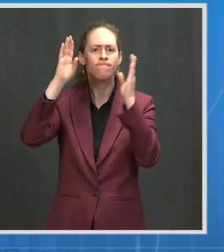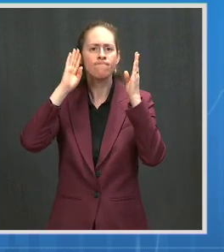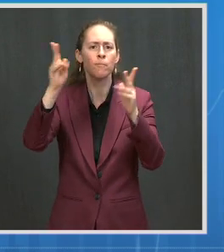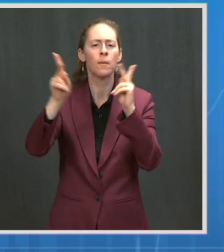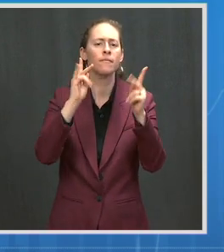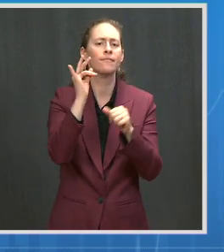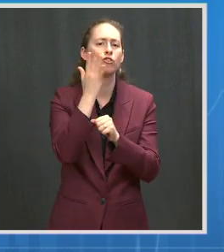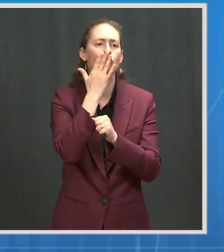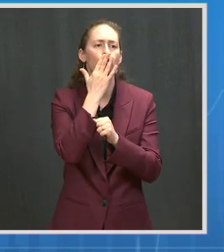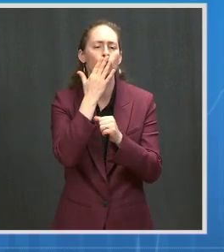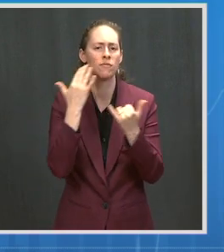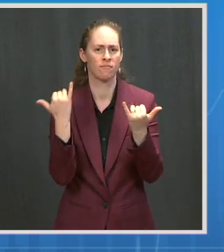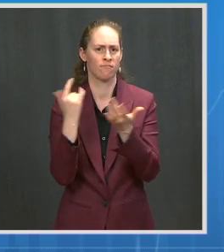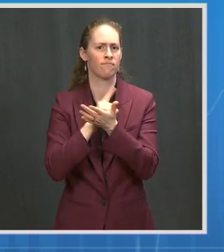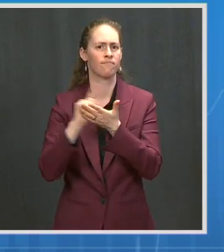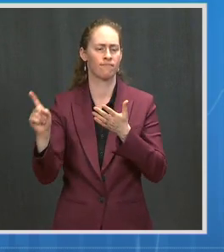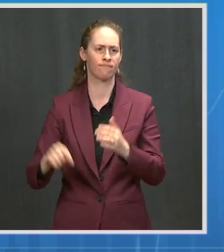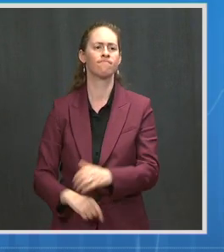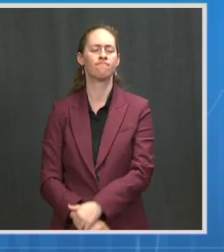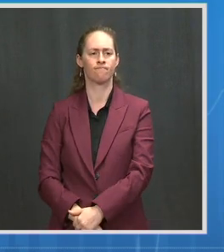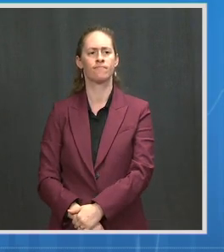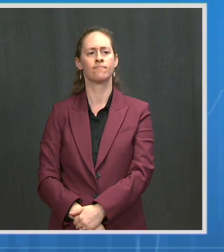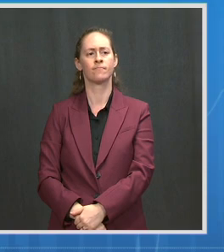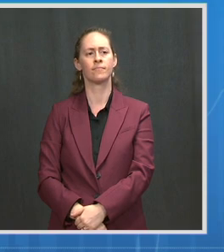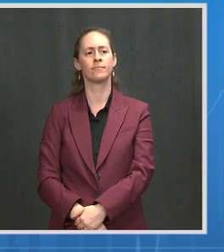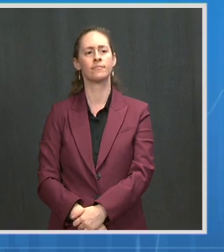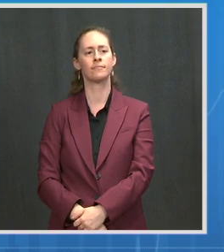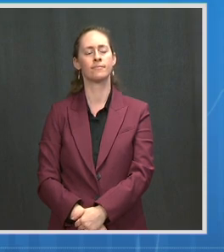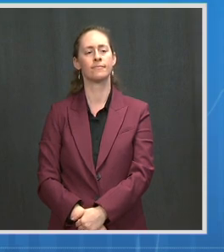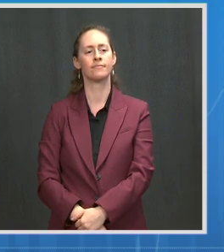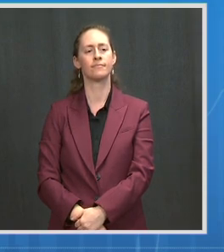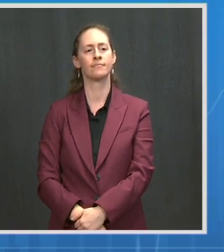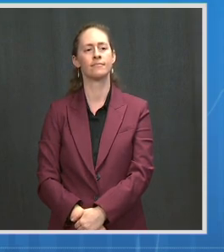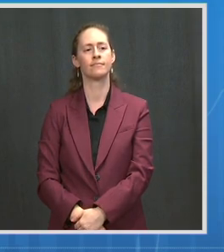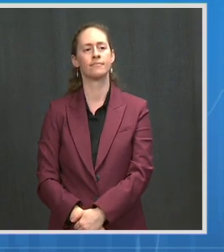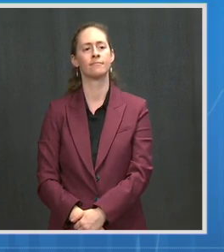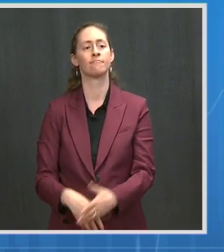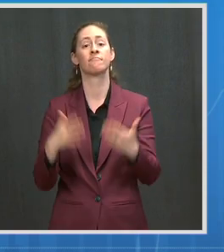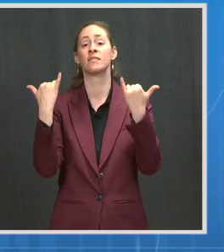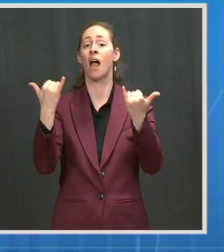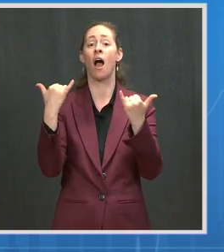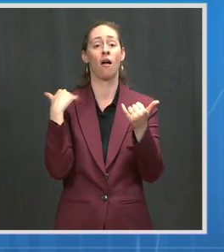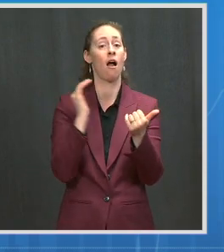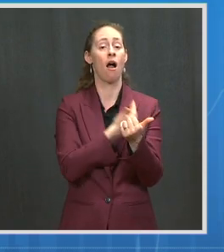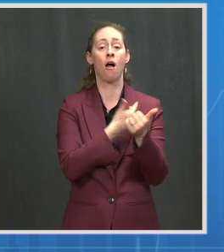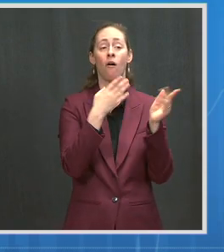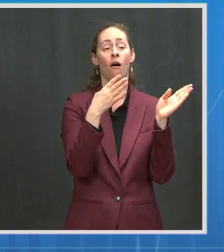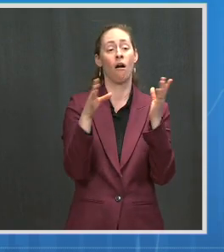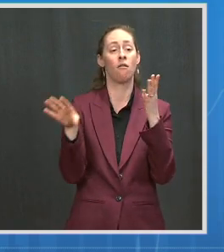including in rural communities. So we are making progress on equity through